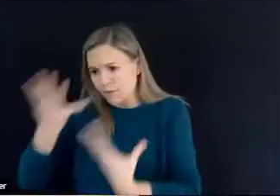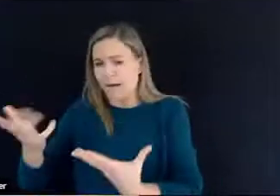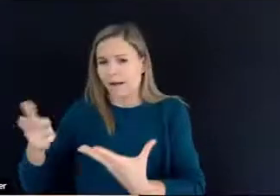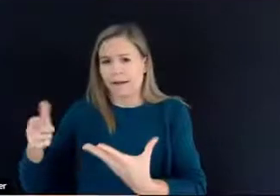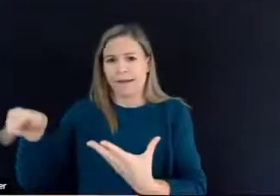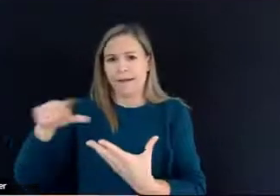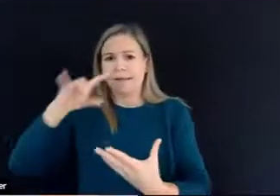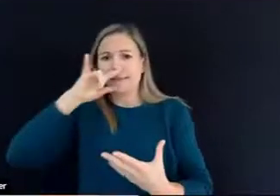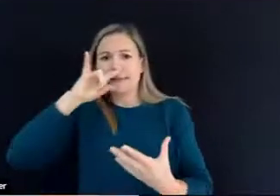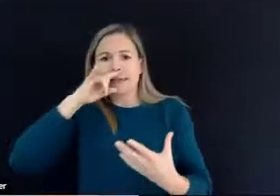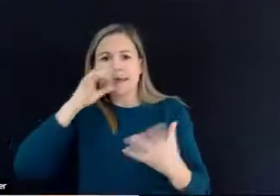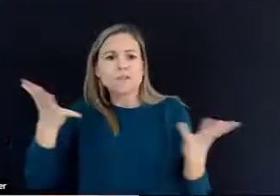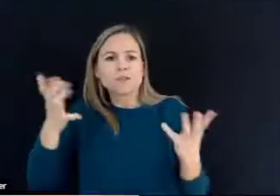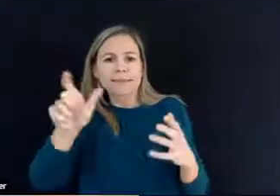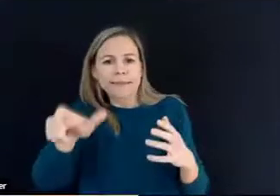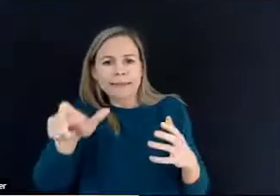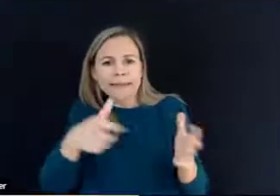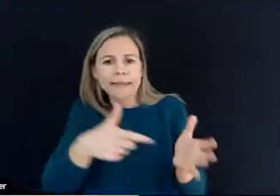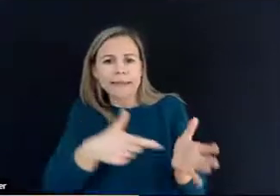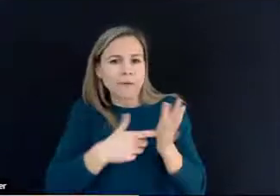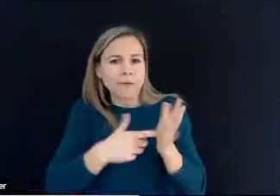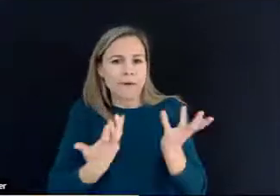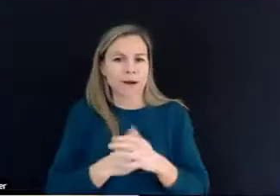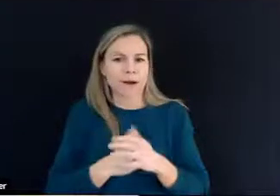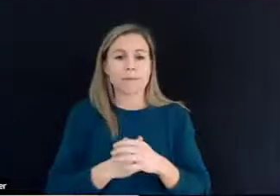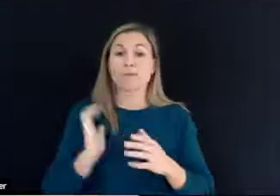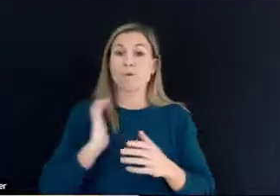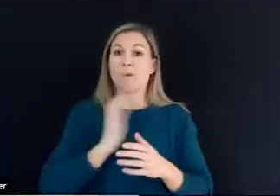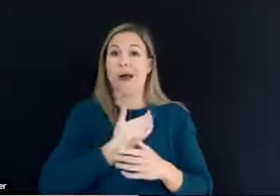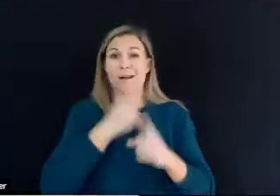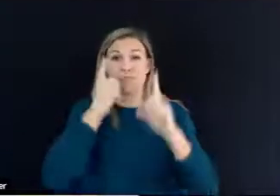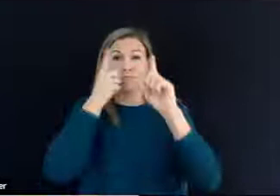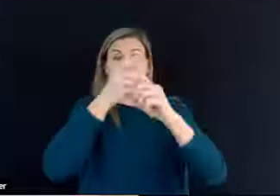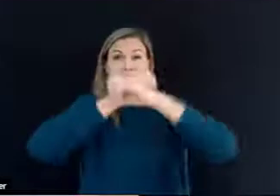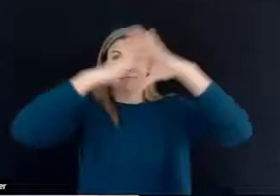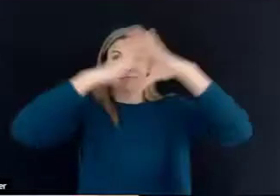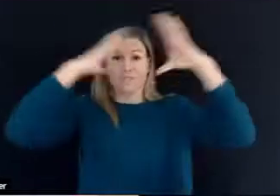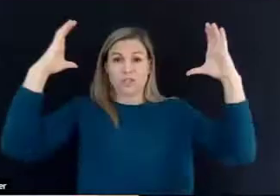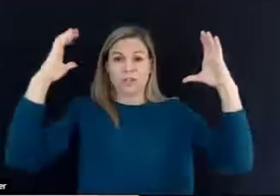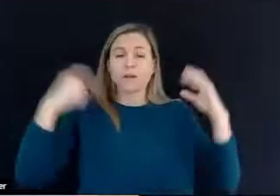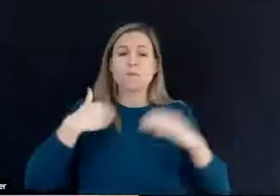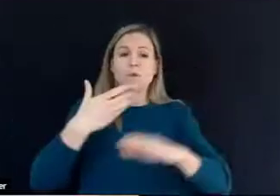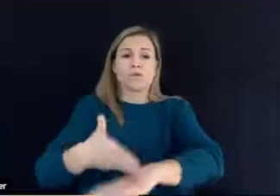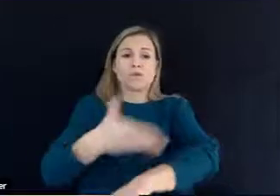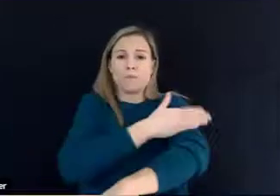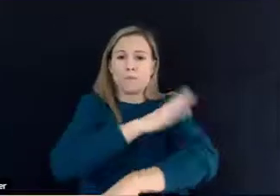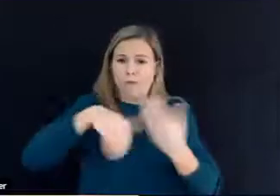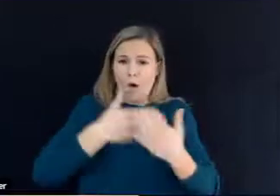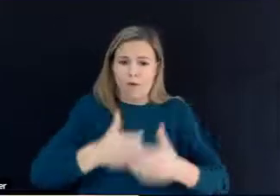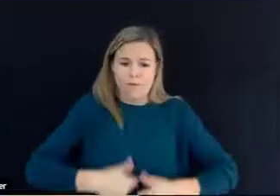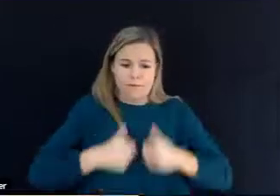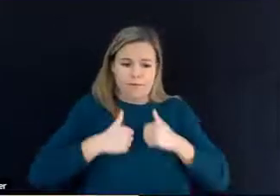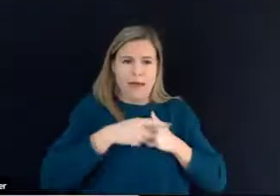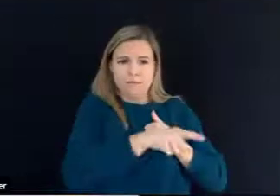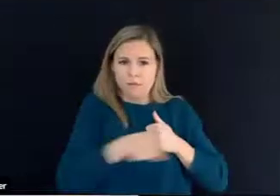So, our mission is to improve the lives of individuals with peroxisomal disorders.